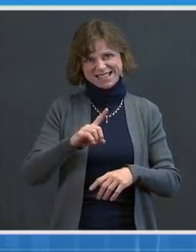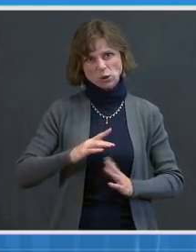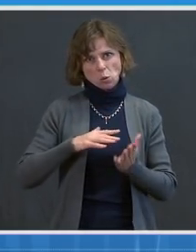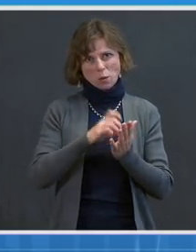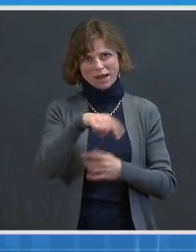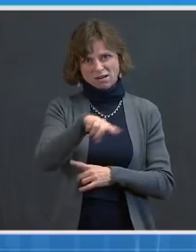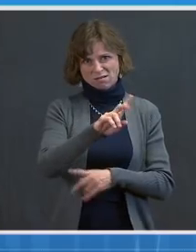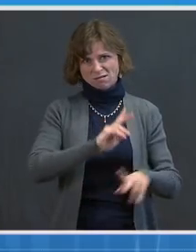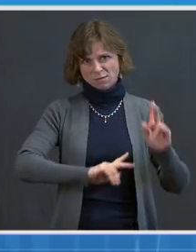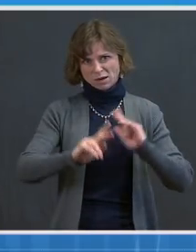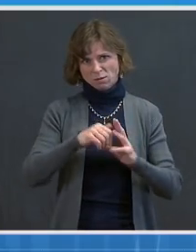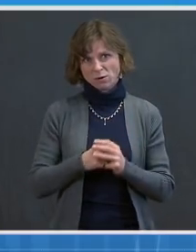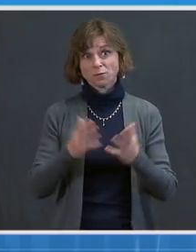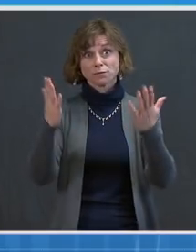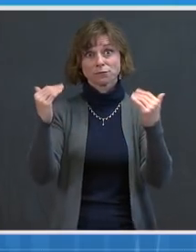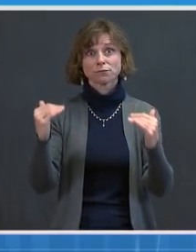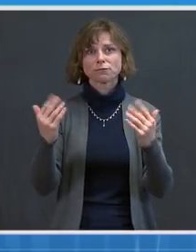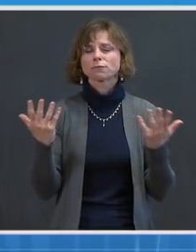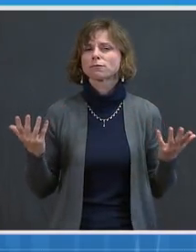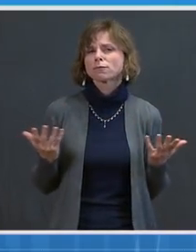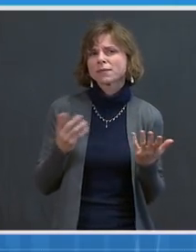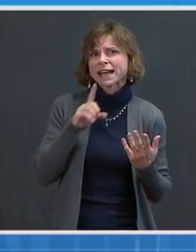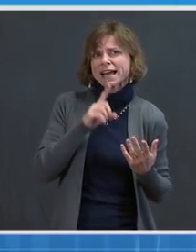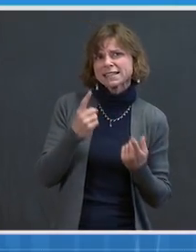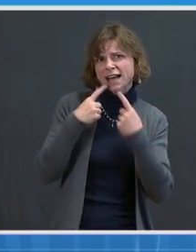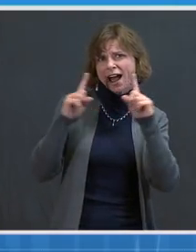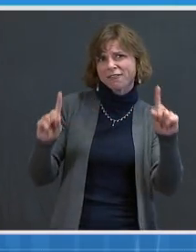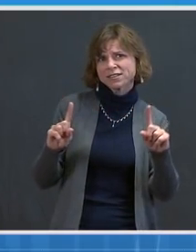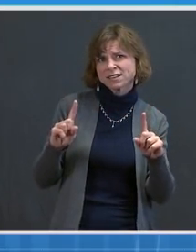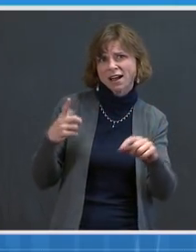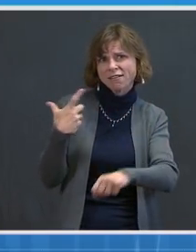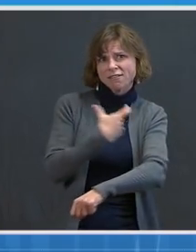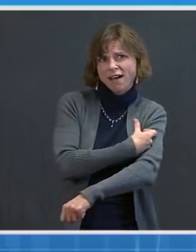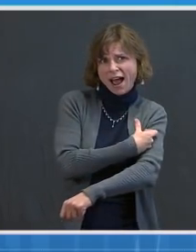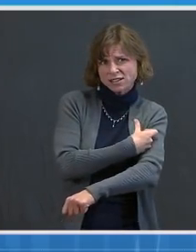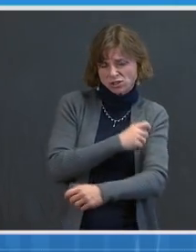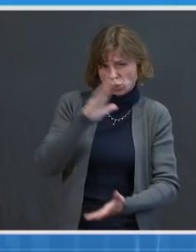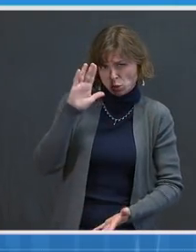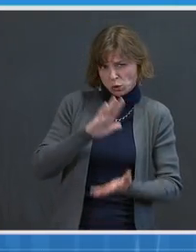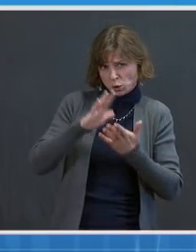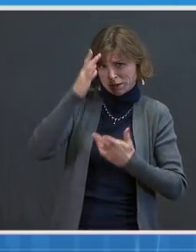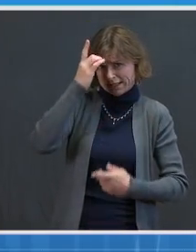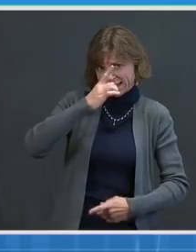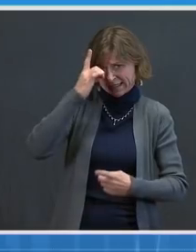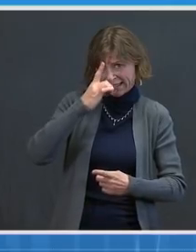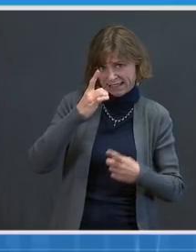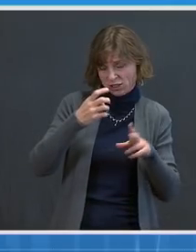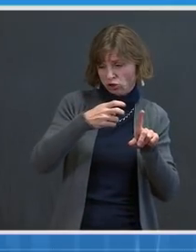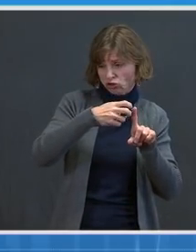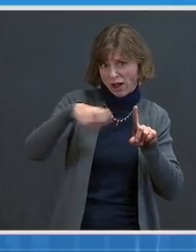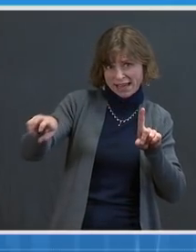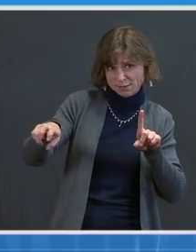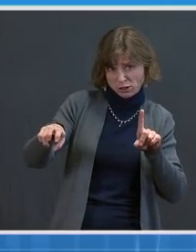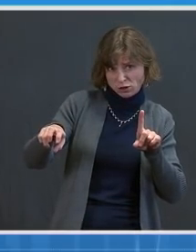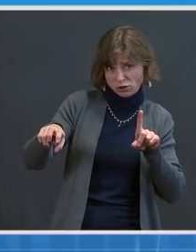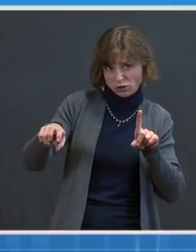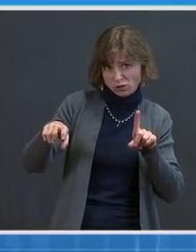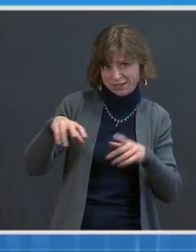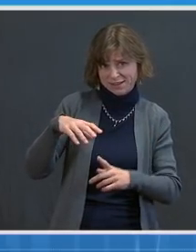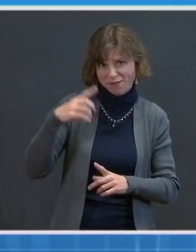And then, we want to know: What is the efficacy of vaccination on reducing disease and transmission in certain special populations?